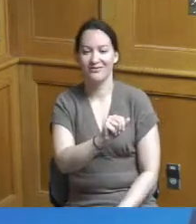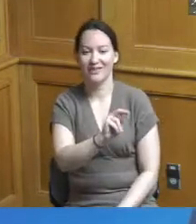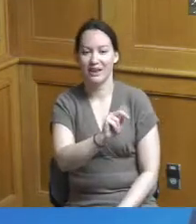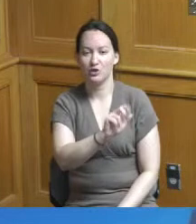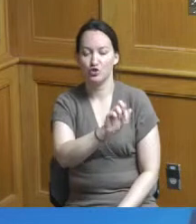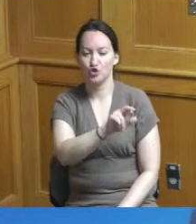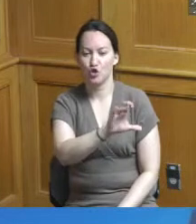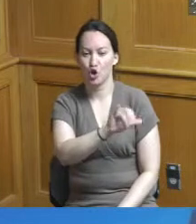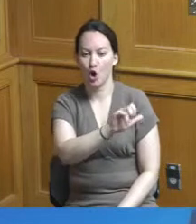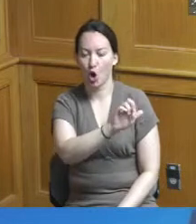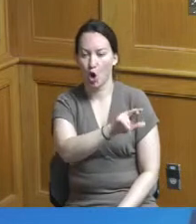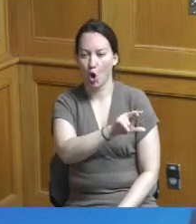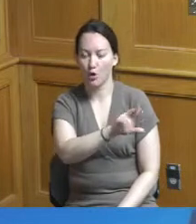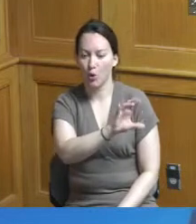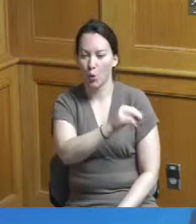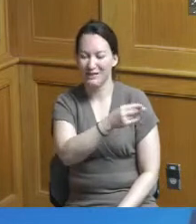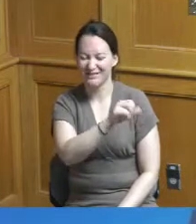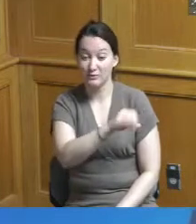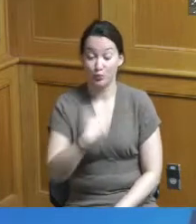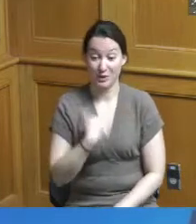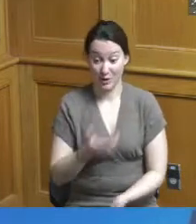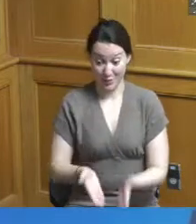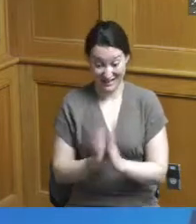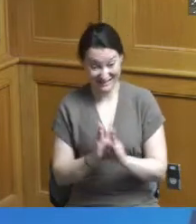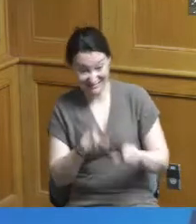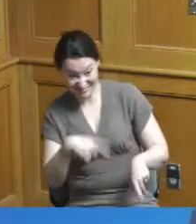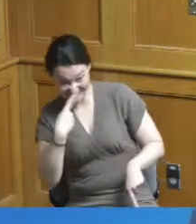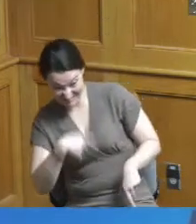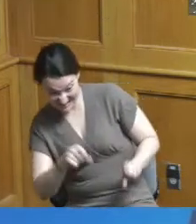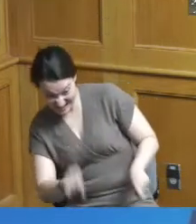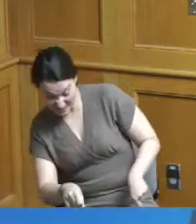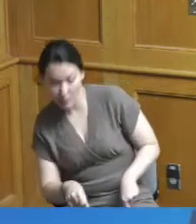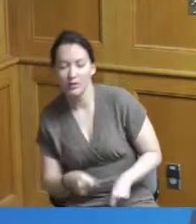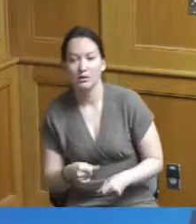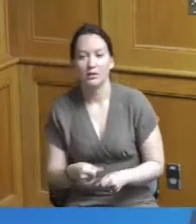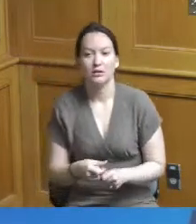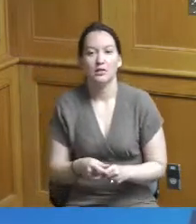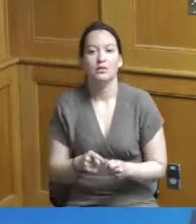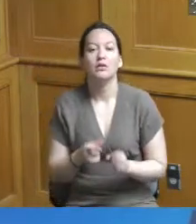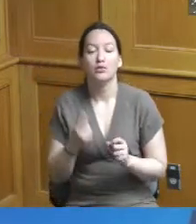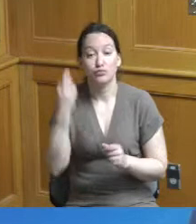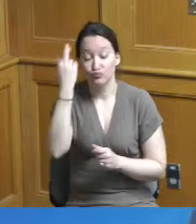the time at the request of the county they did this to enable the removal of the Millennium